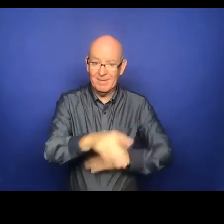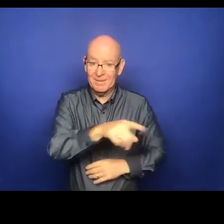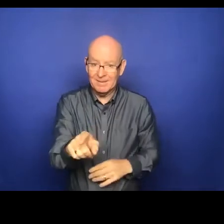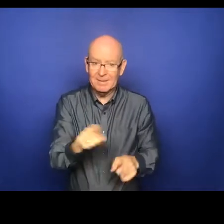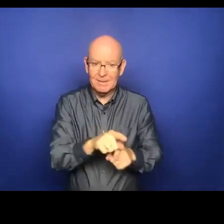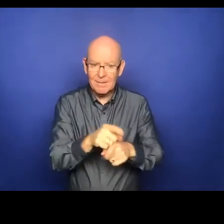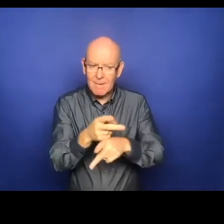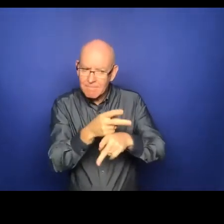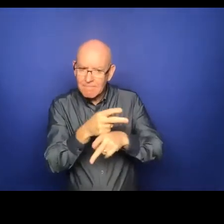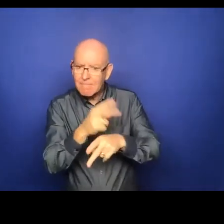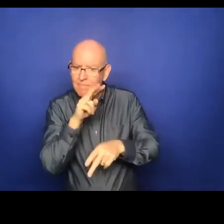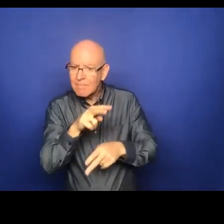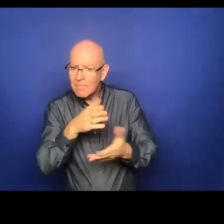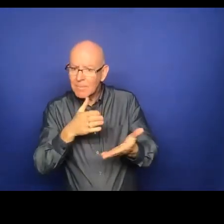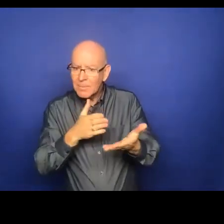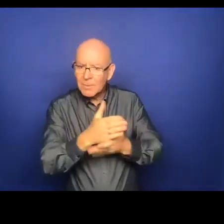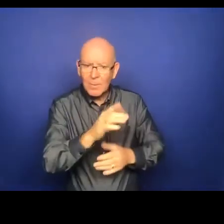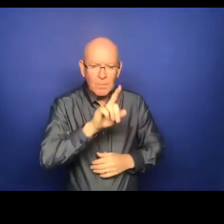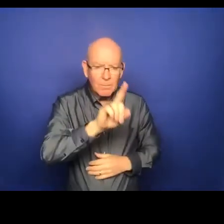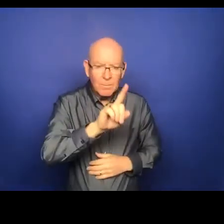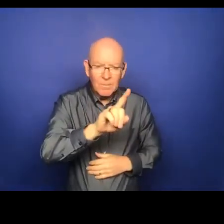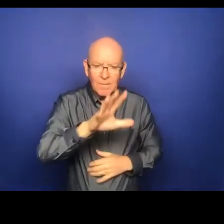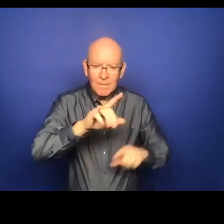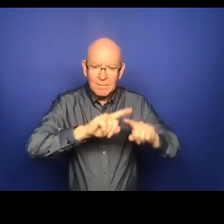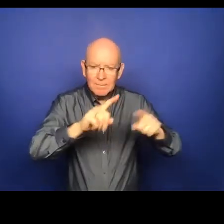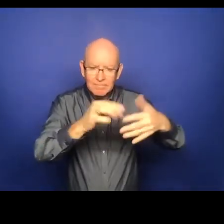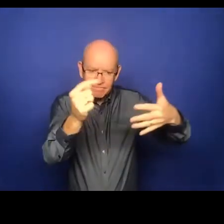A disability framework is three fold. First to provide with